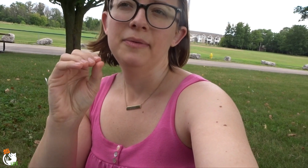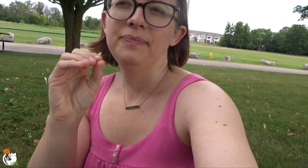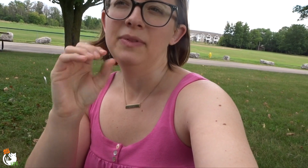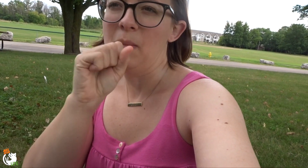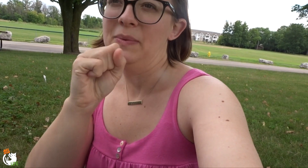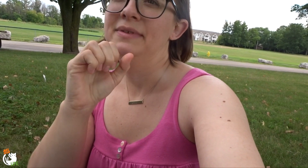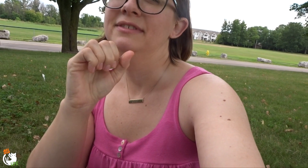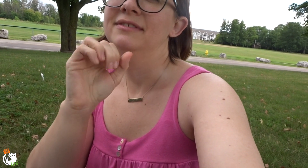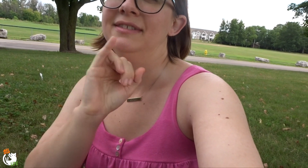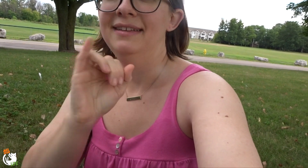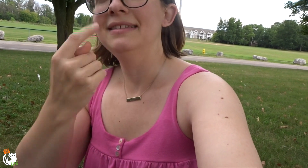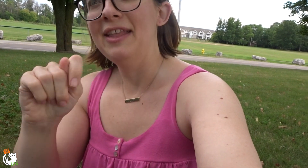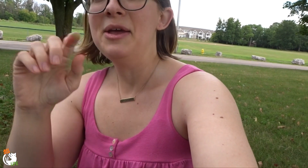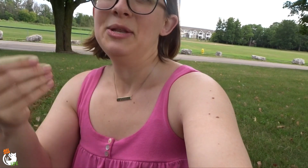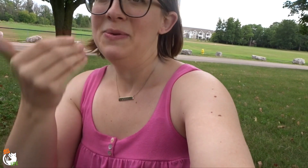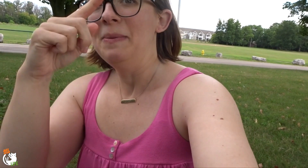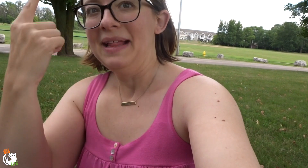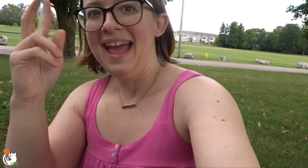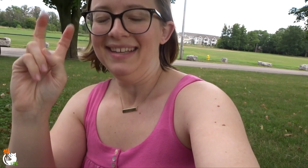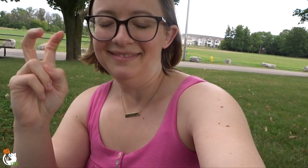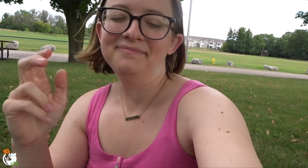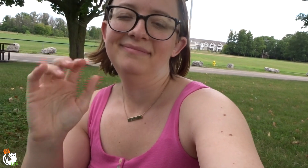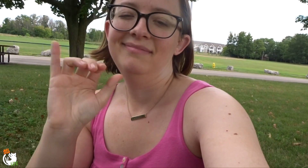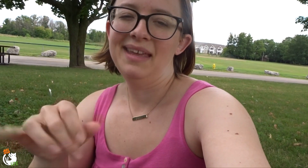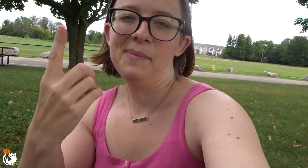Talking about Orange Is The New Black, yeah.